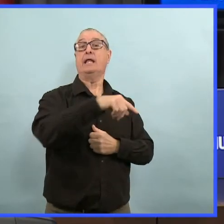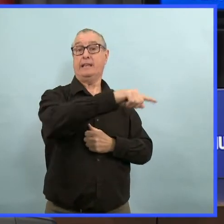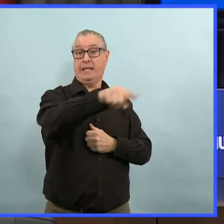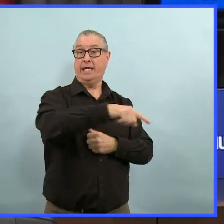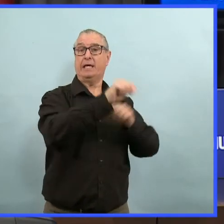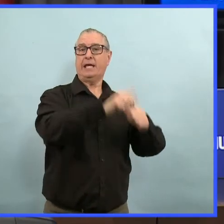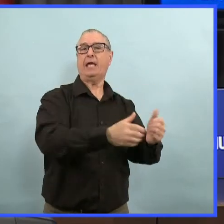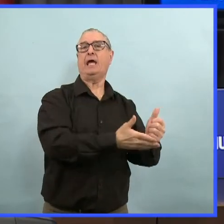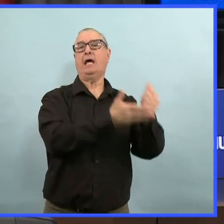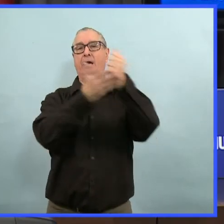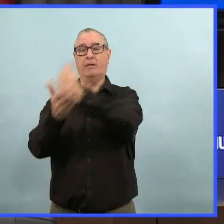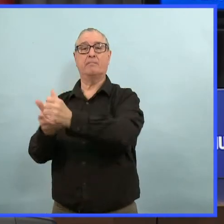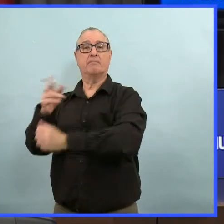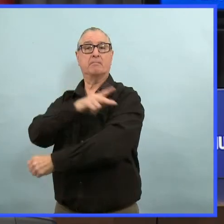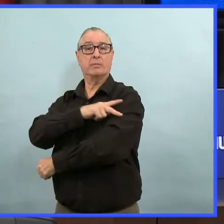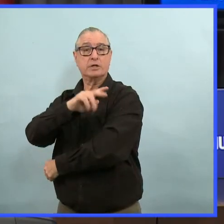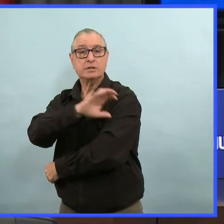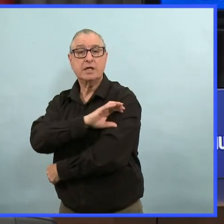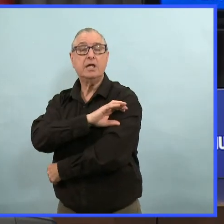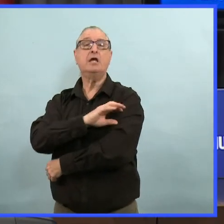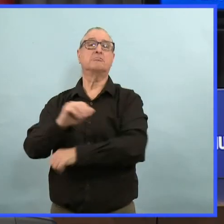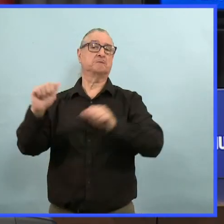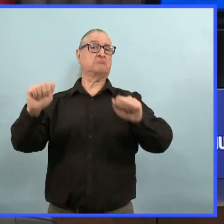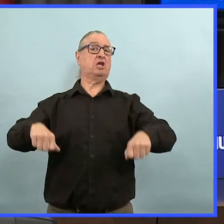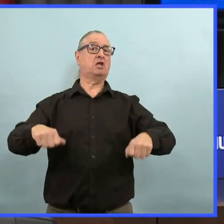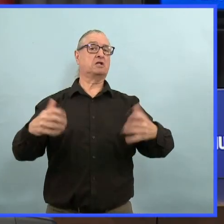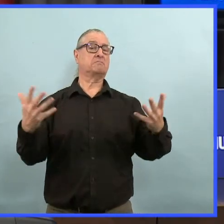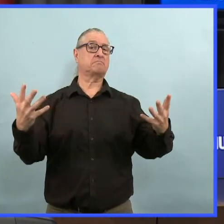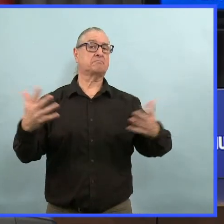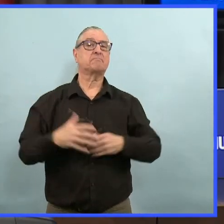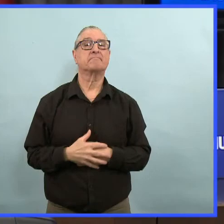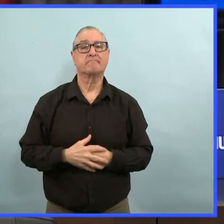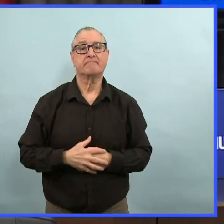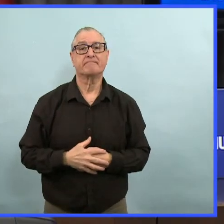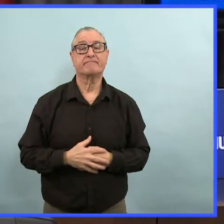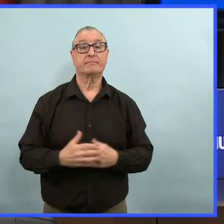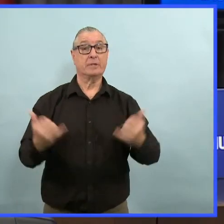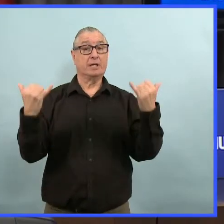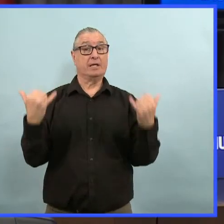unlike previous waves in the pandemic we also now have monoclonal antibody treatments